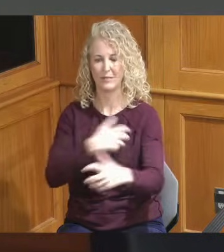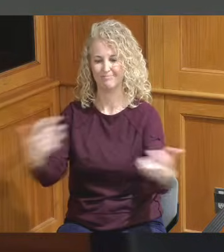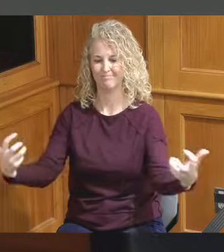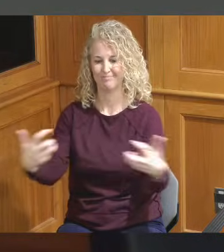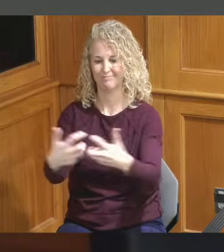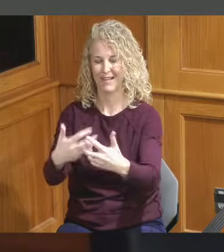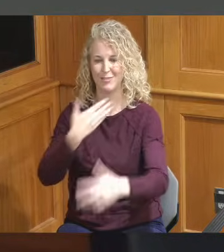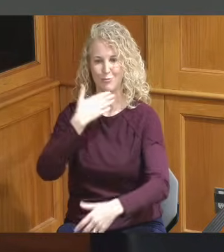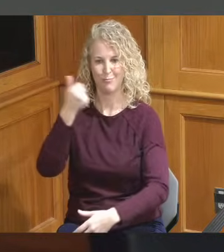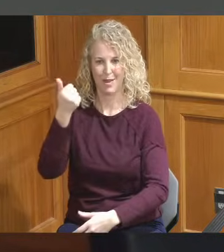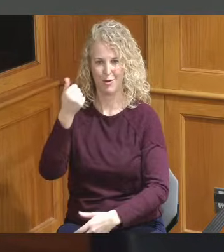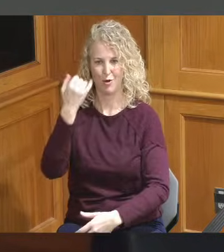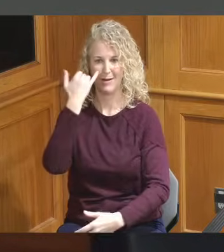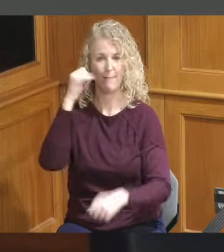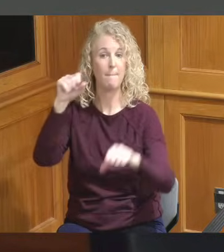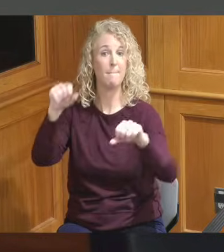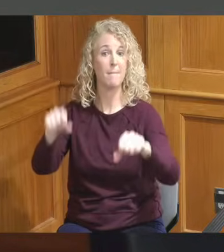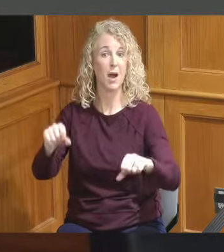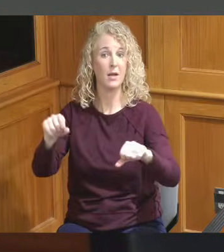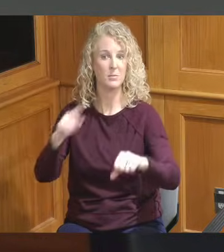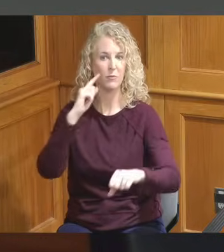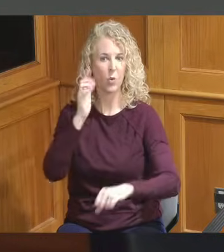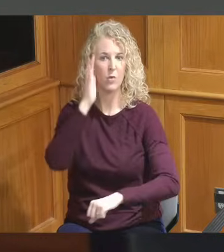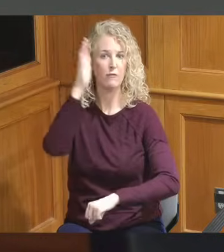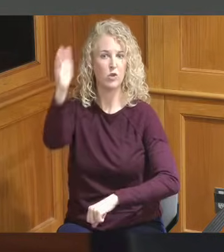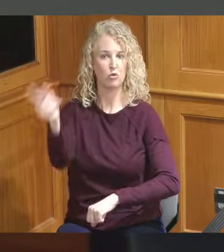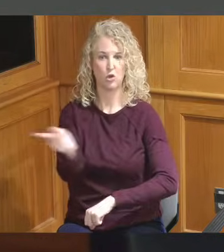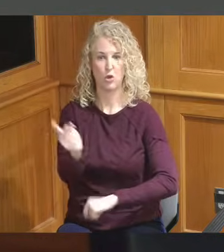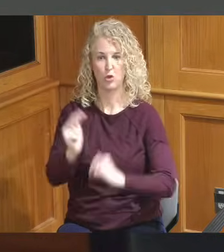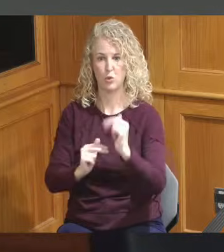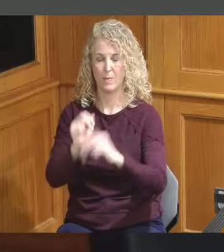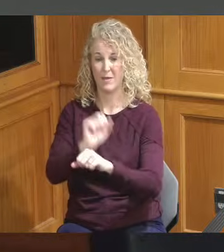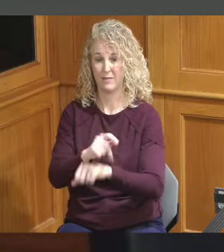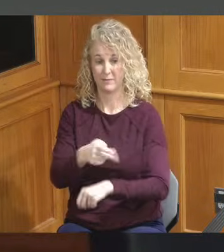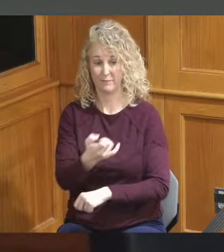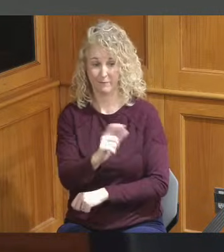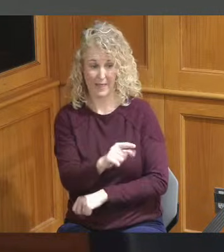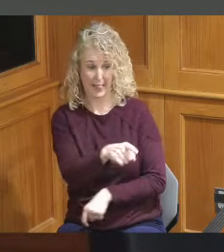we know might be possible in the future. So Phil I know you've been kind of point on this is that